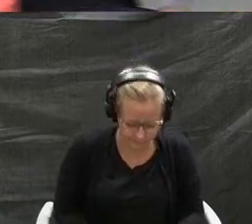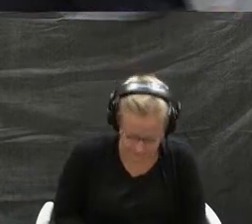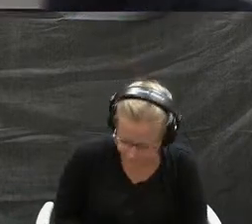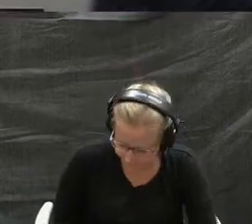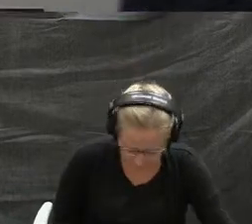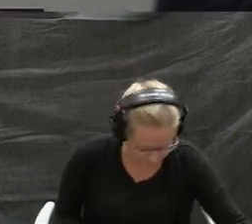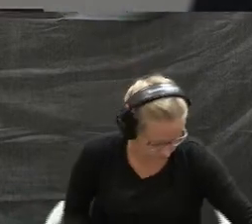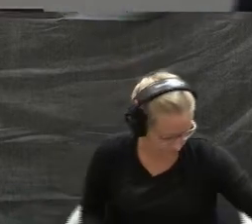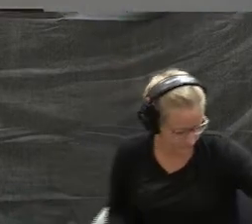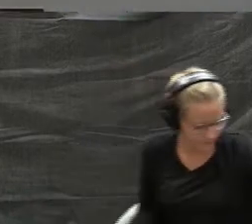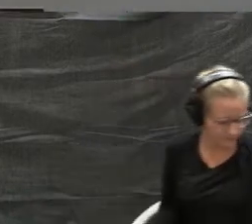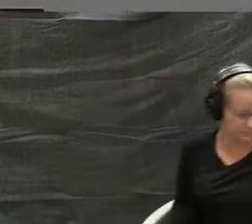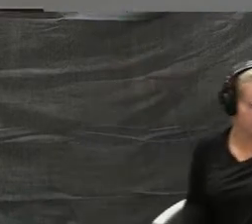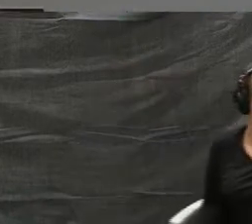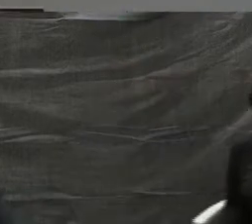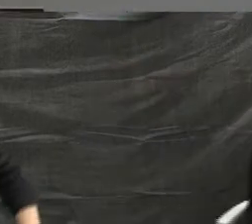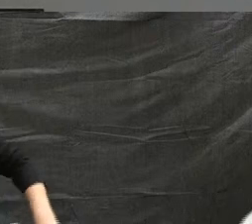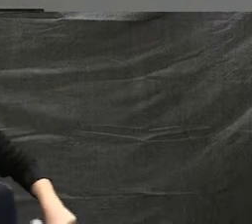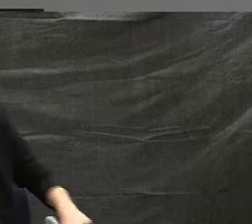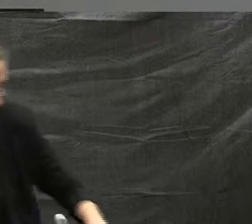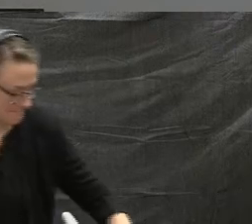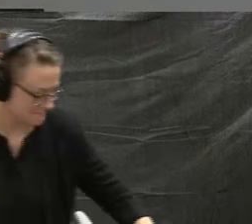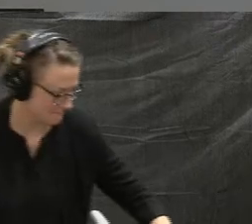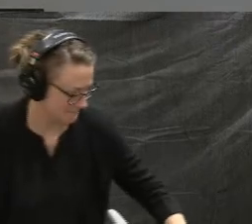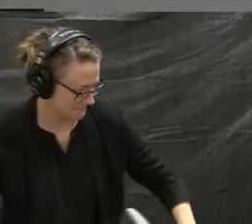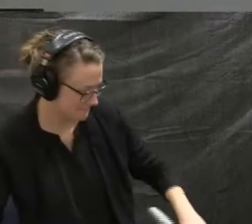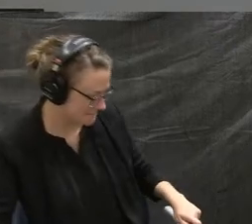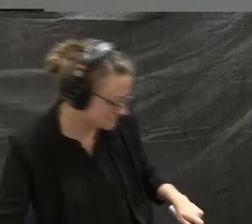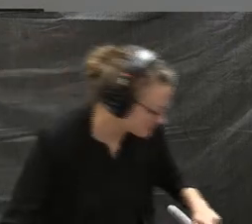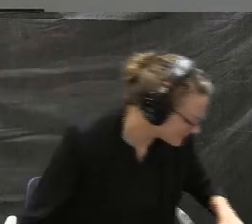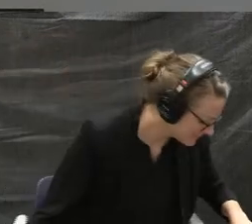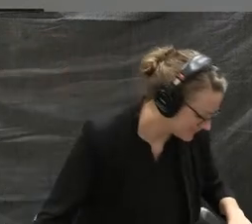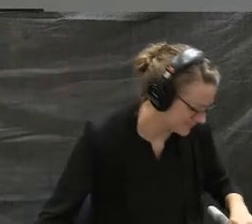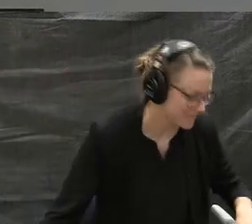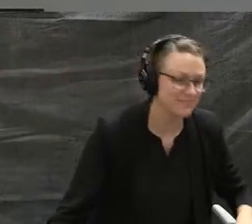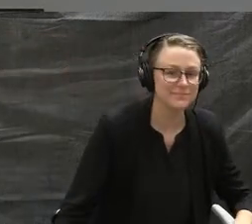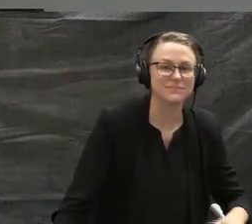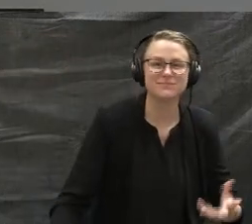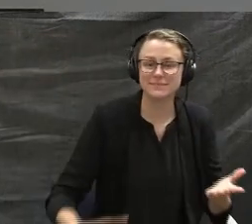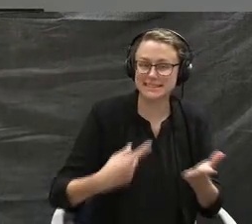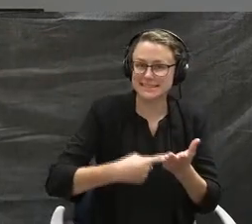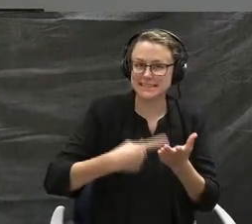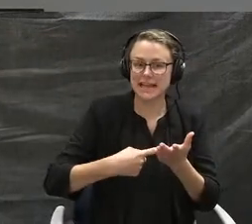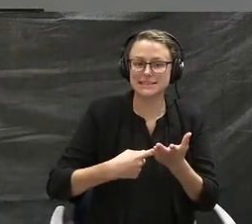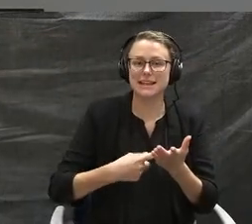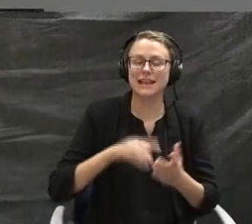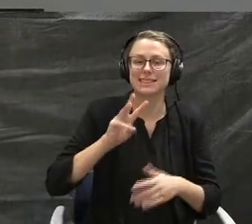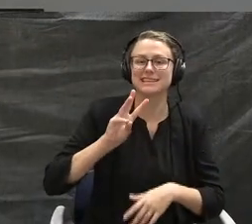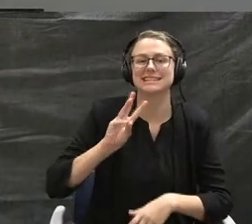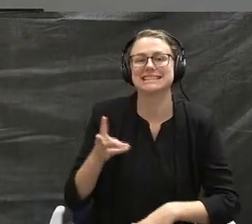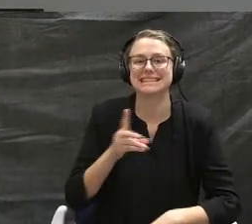Just to talk a little bit about the incoming six graders we have, you know, tossed around some ideas about having some